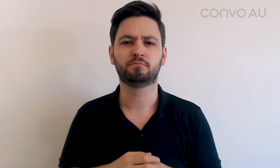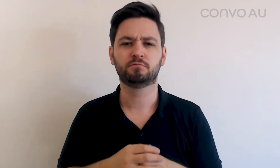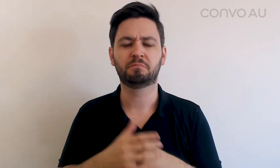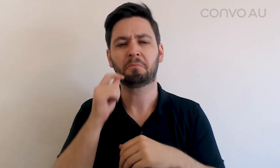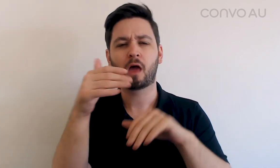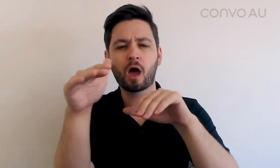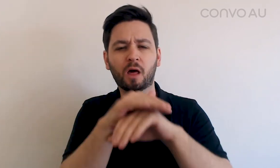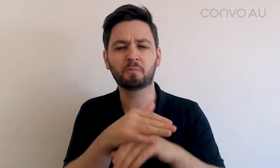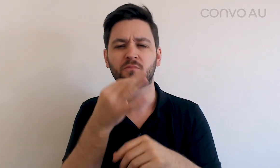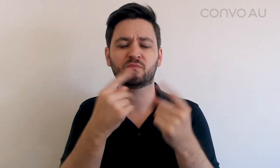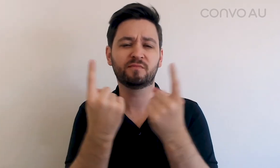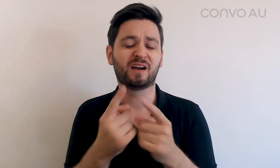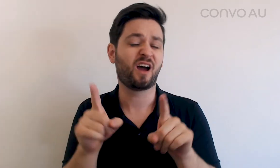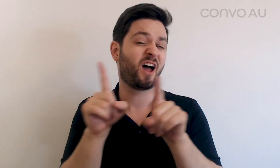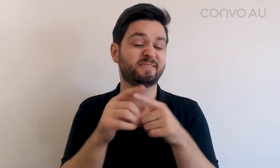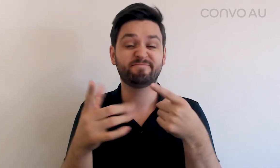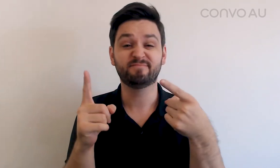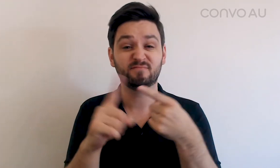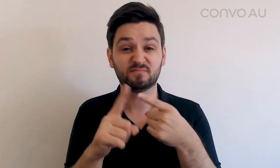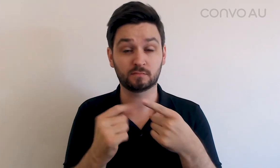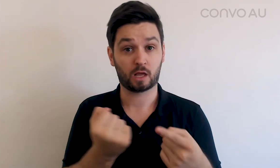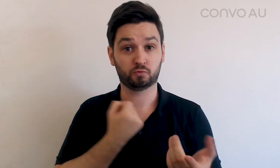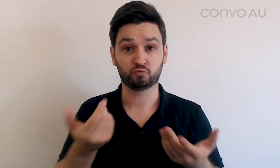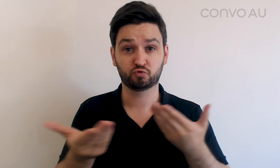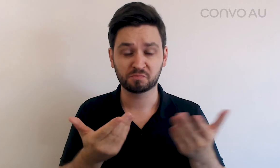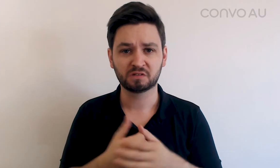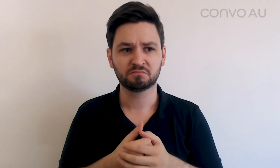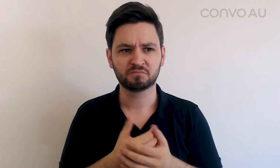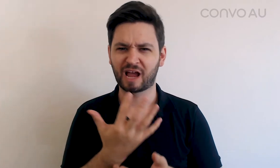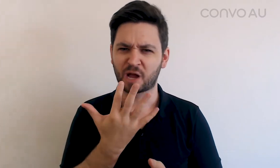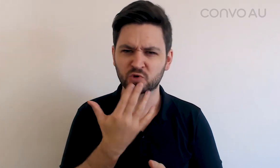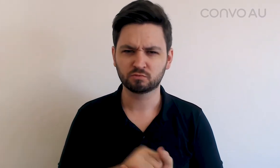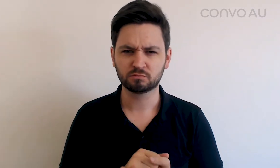We will cover a few topics including service pricing,